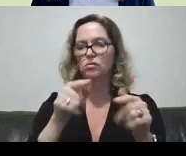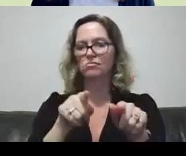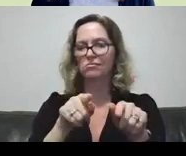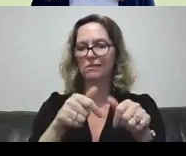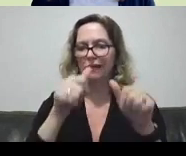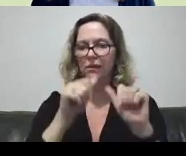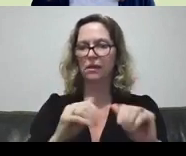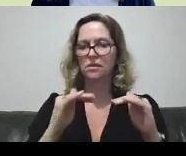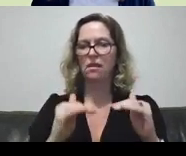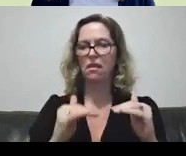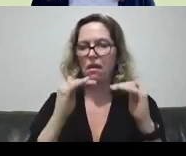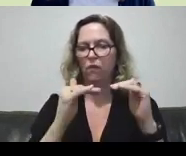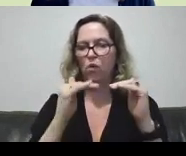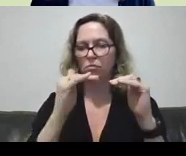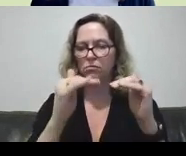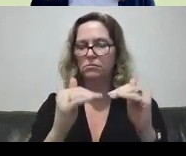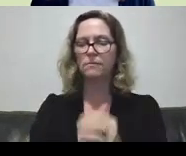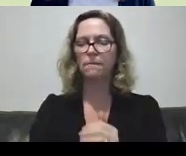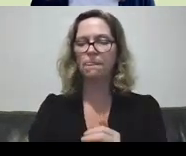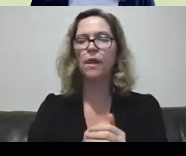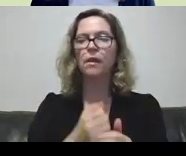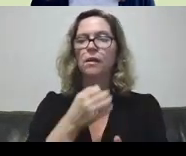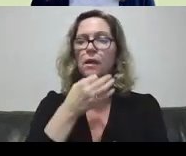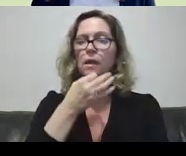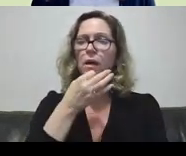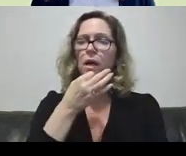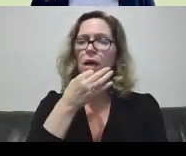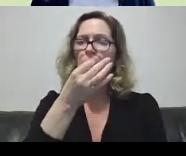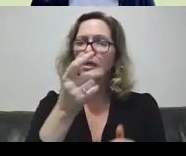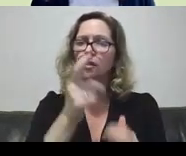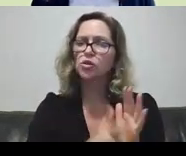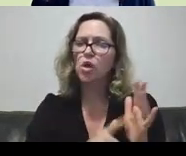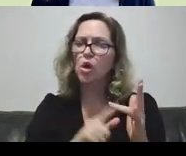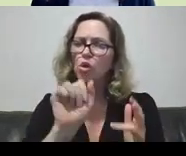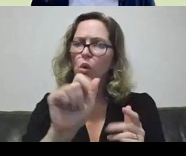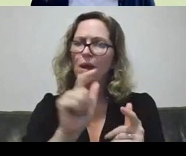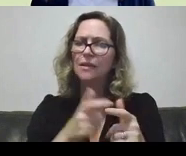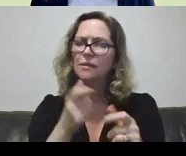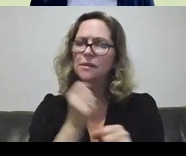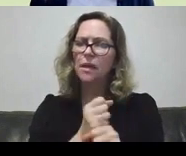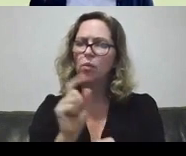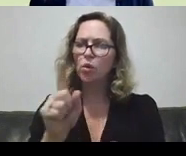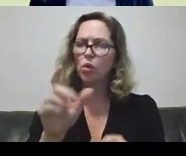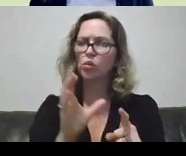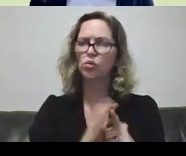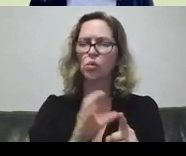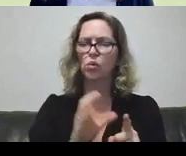your example with Rachel? Yes so to build skills to use a communication